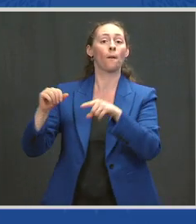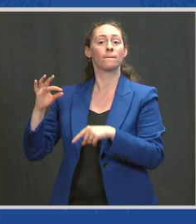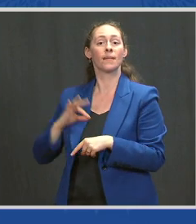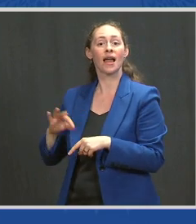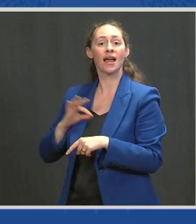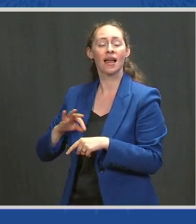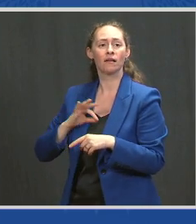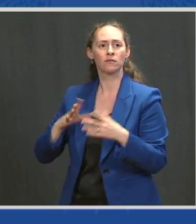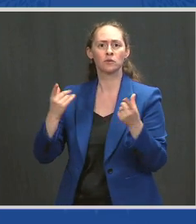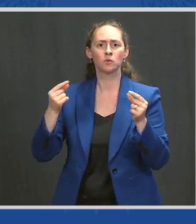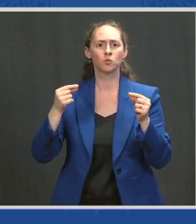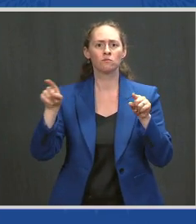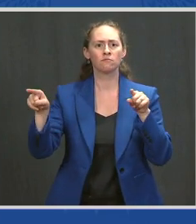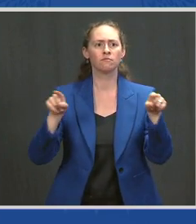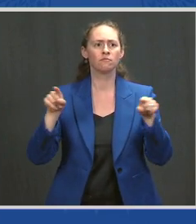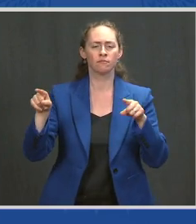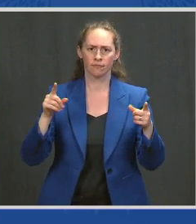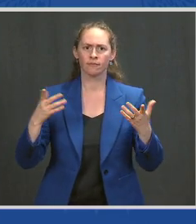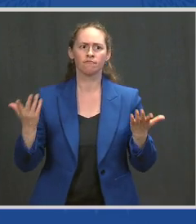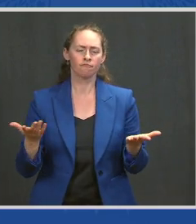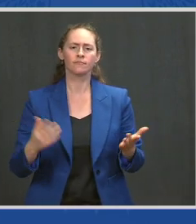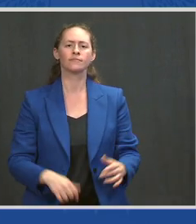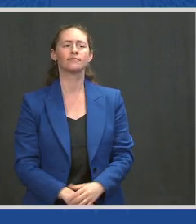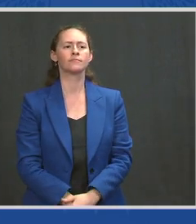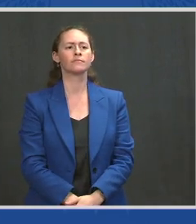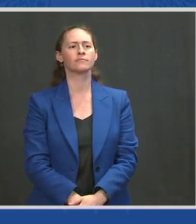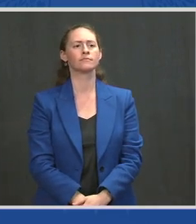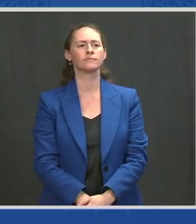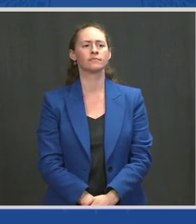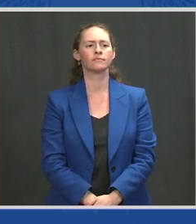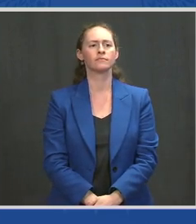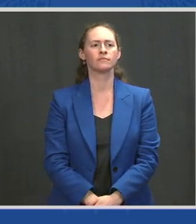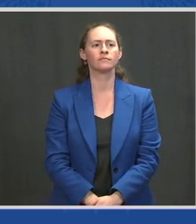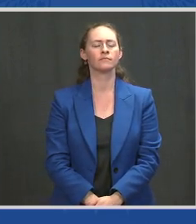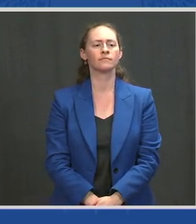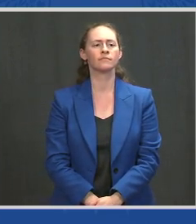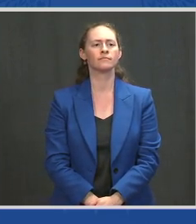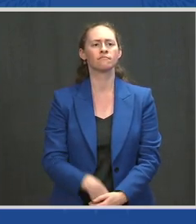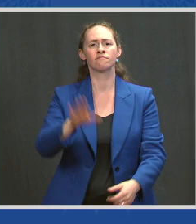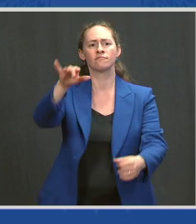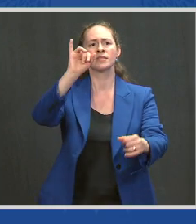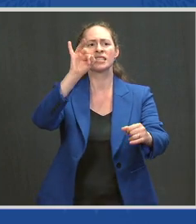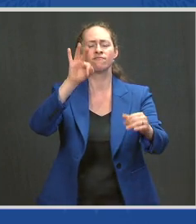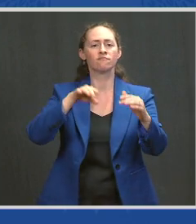their single lifeline to their economy: oil? That would be devastating.